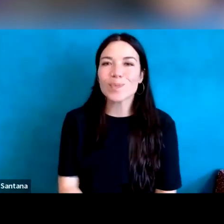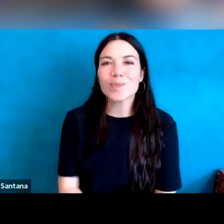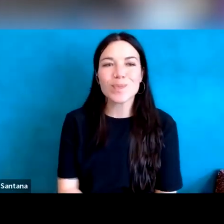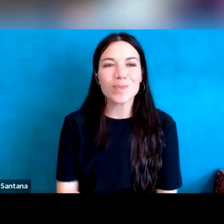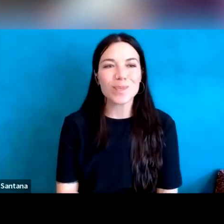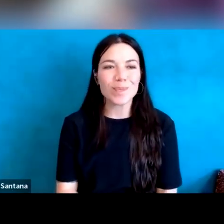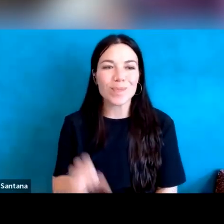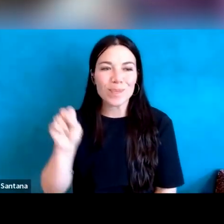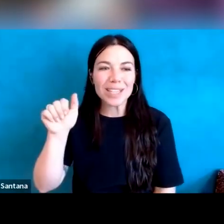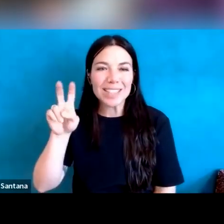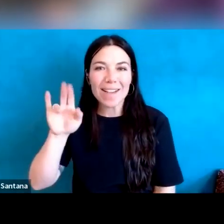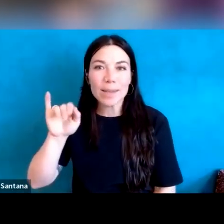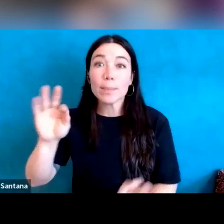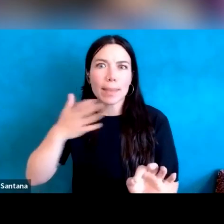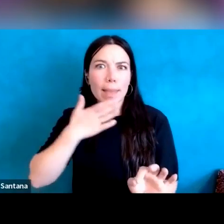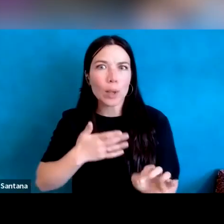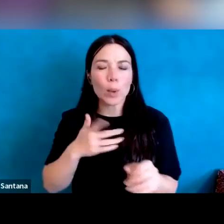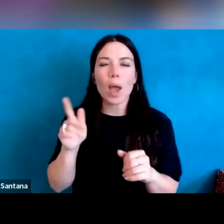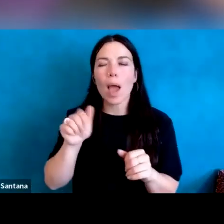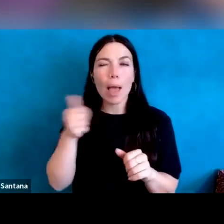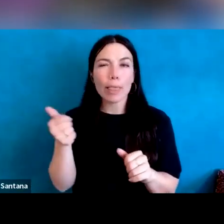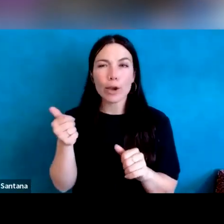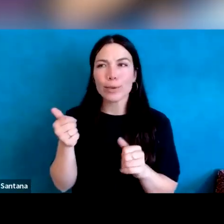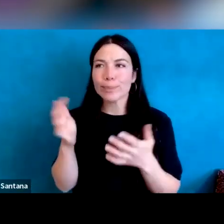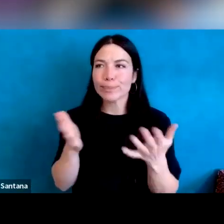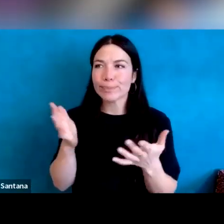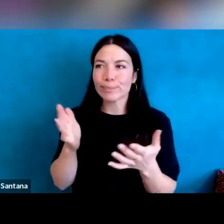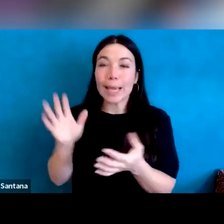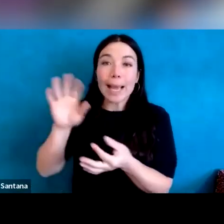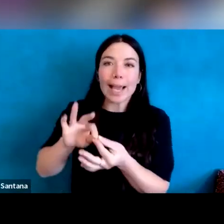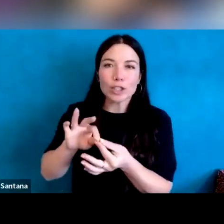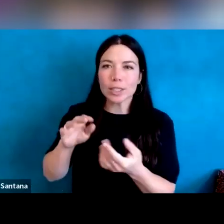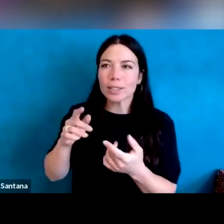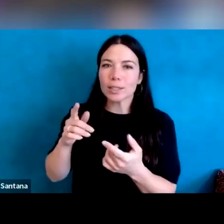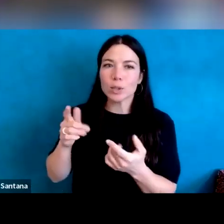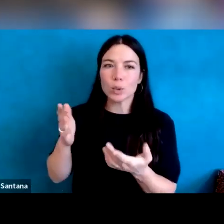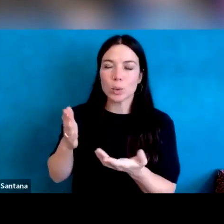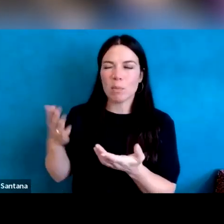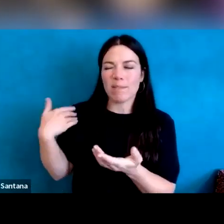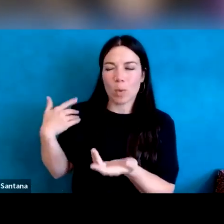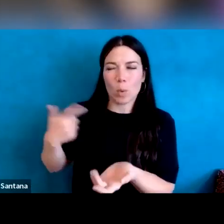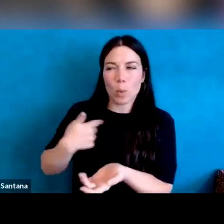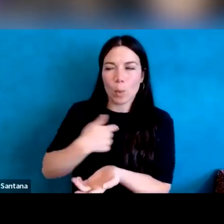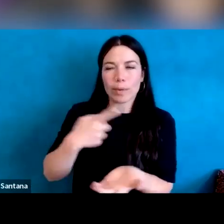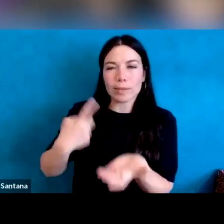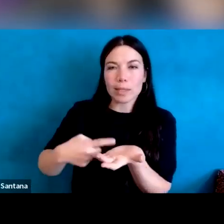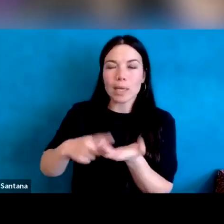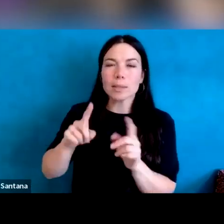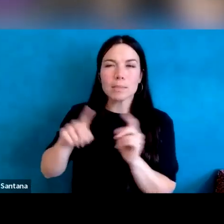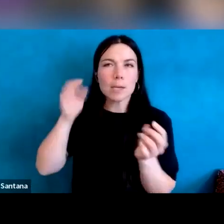And another, you know, connection to things that we've talked about before is the thinking about when we have these different mechanisms,